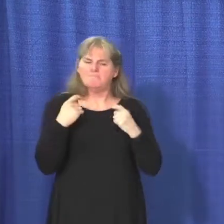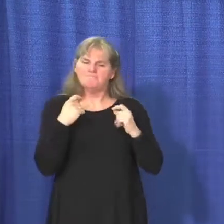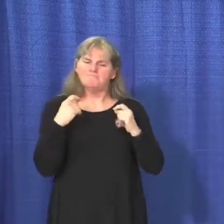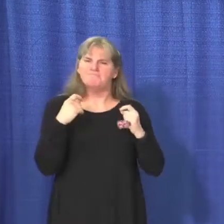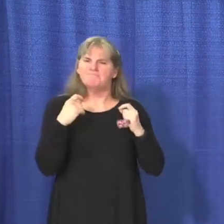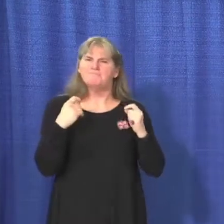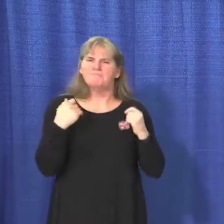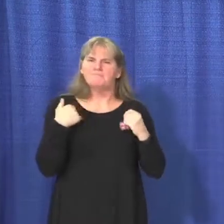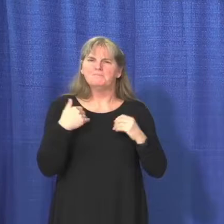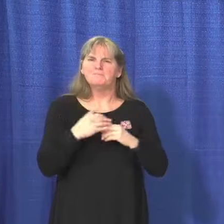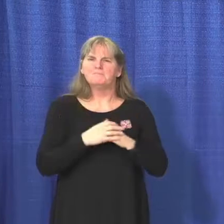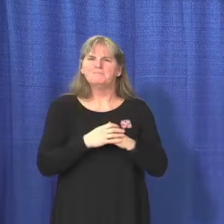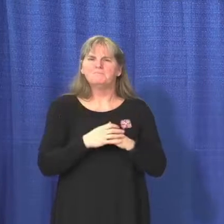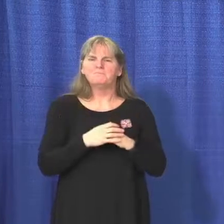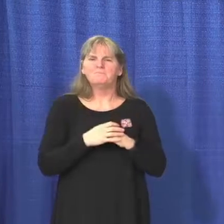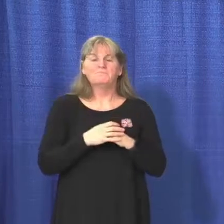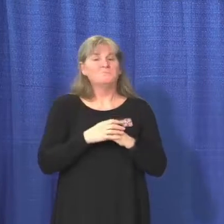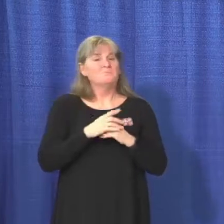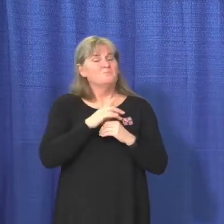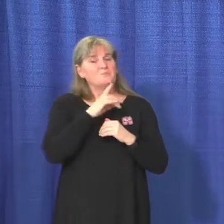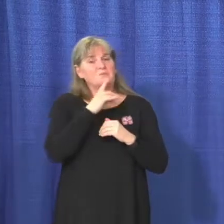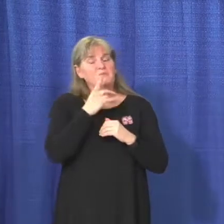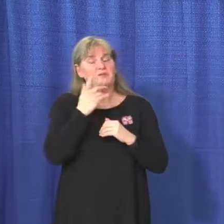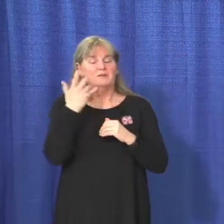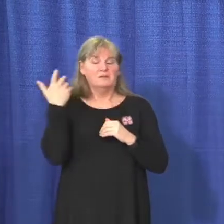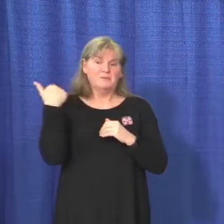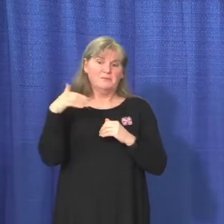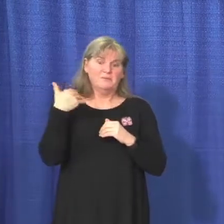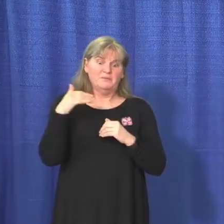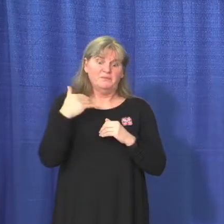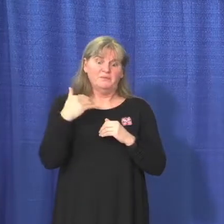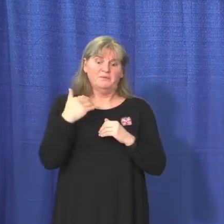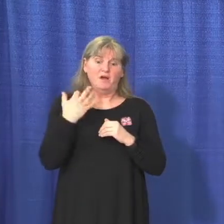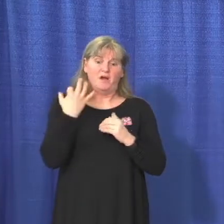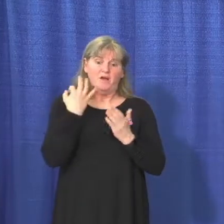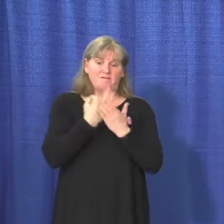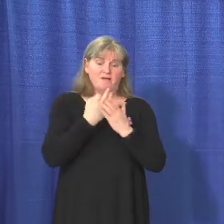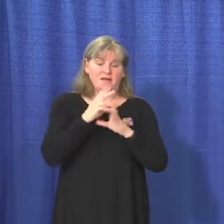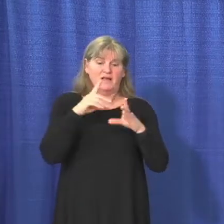monumental task for a finance apartment to work within the